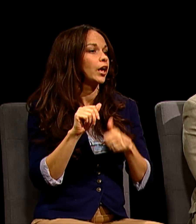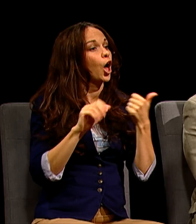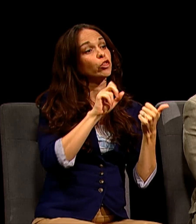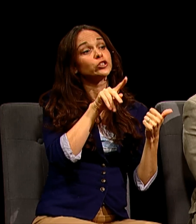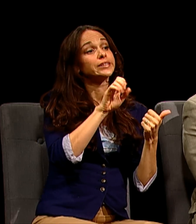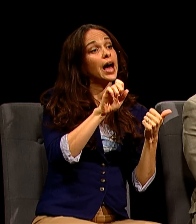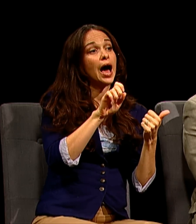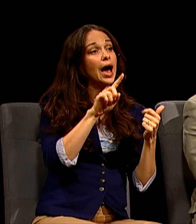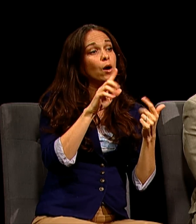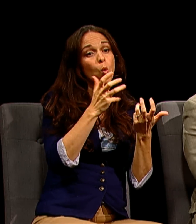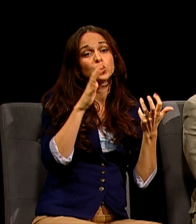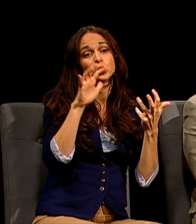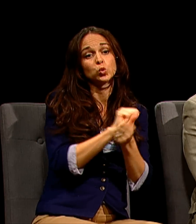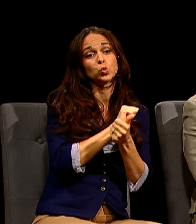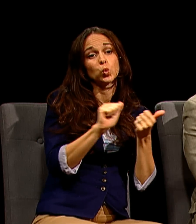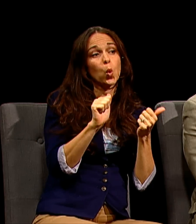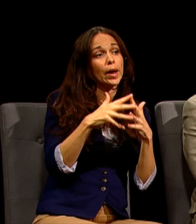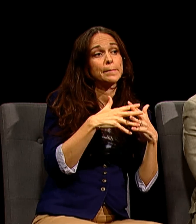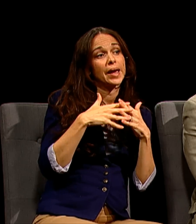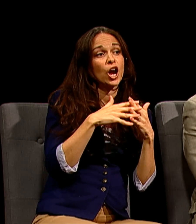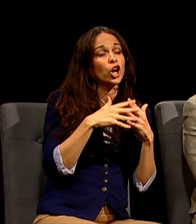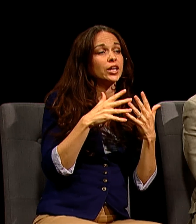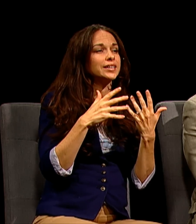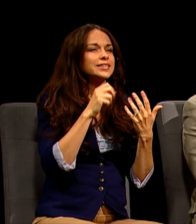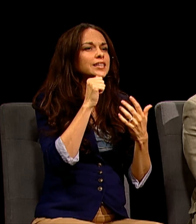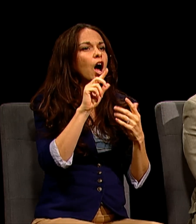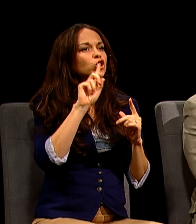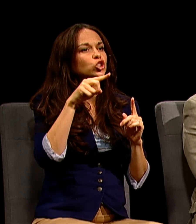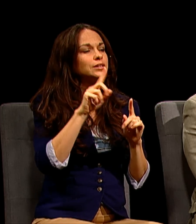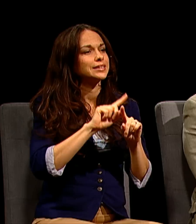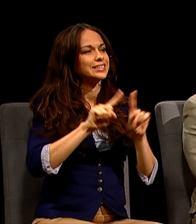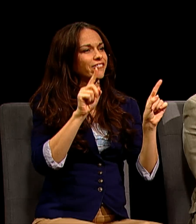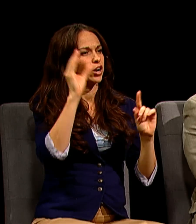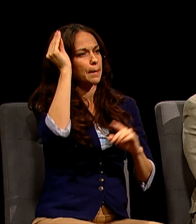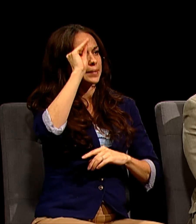Americans with the different guess as to what my work at. So it's not healthy.